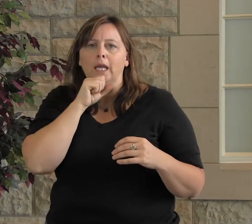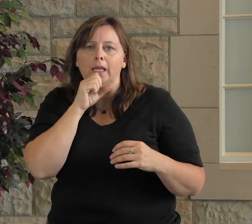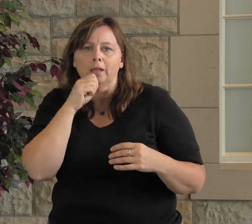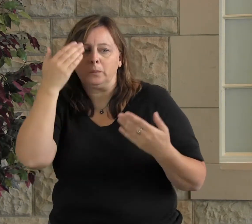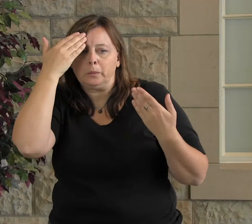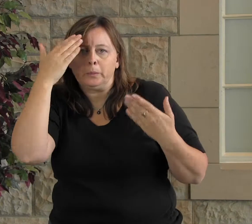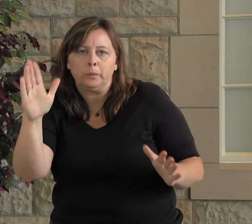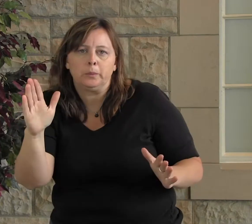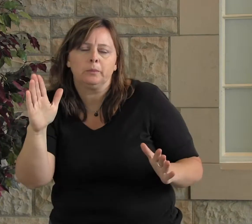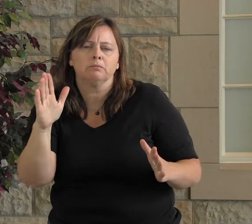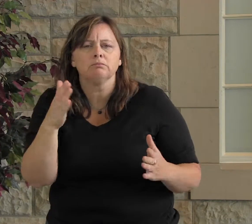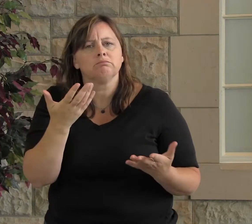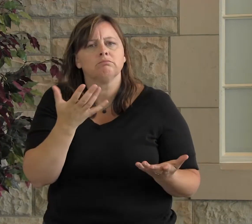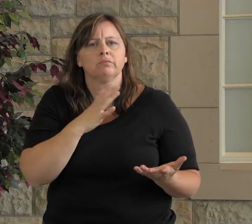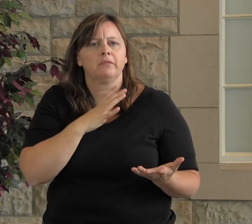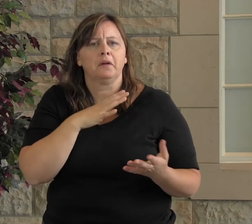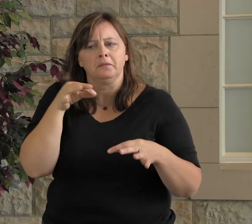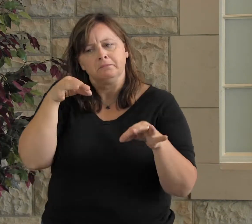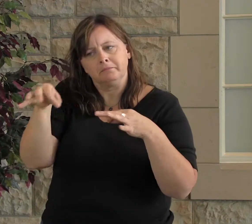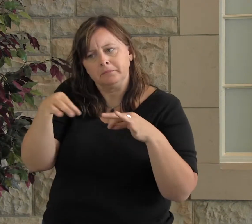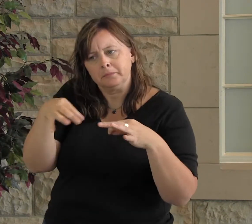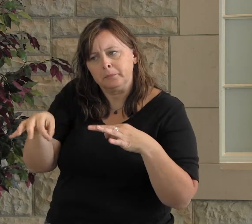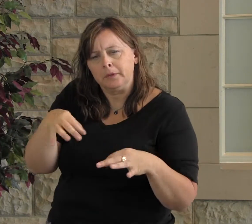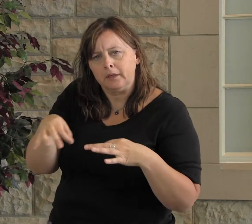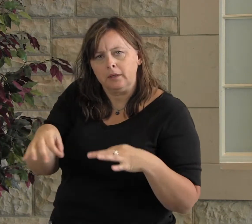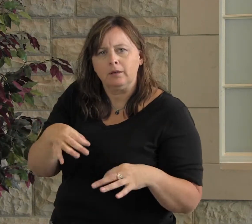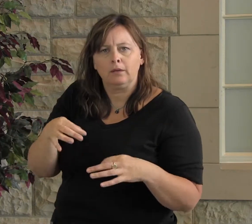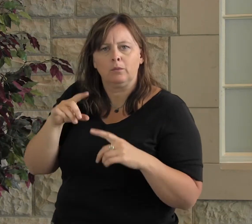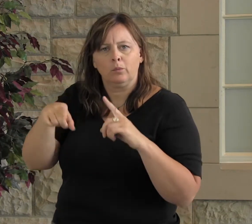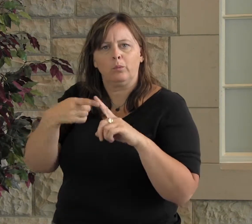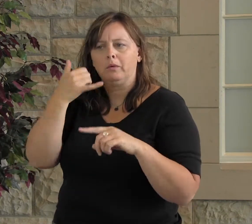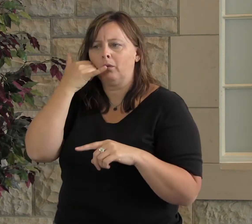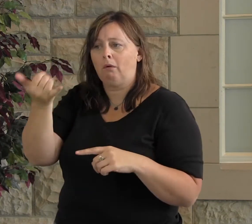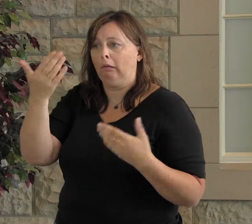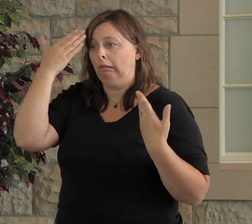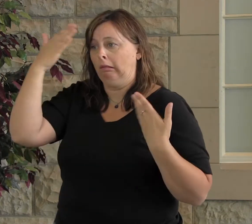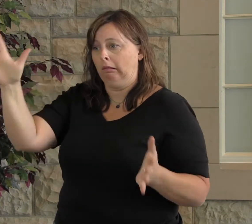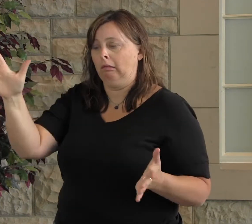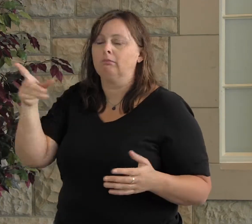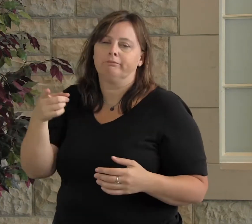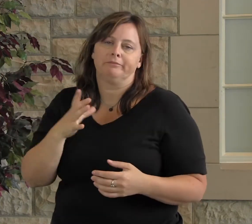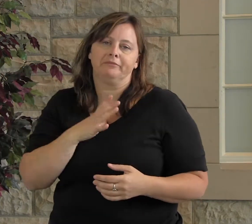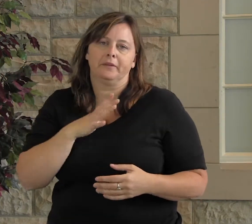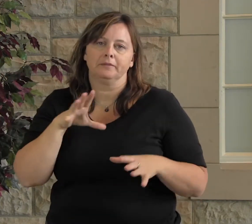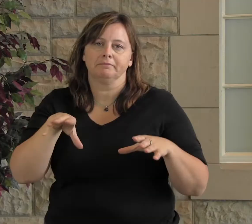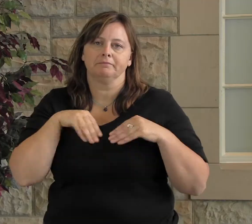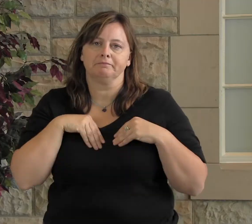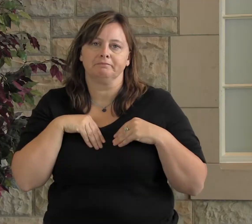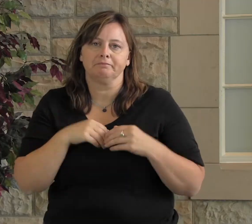If there is some information, that you don't know, it's fine. Put down as much information as you know,